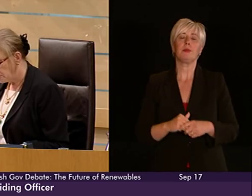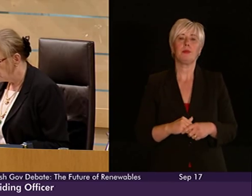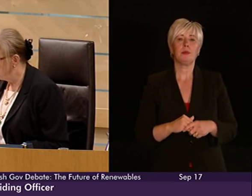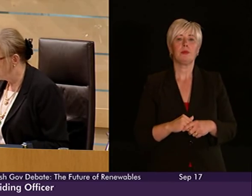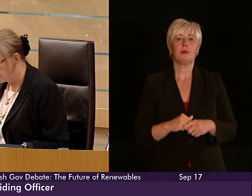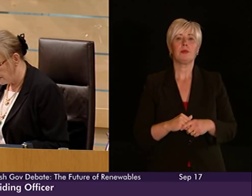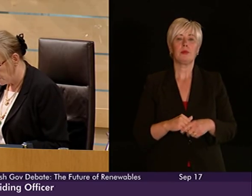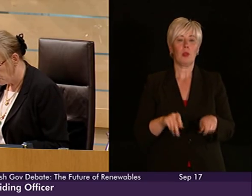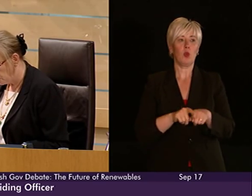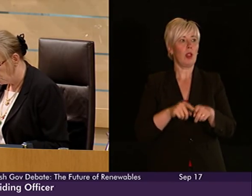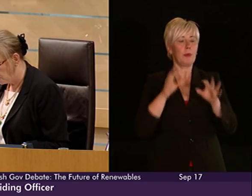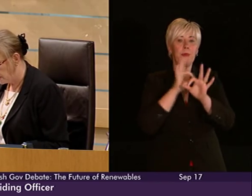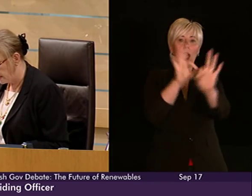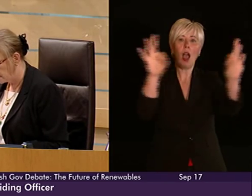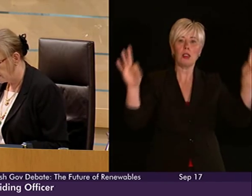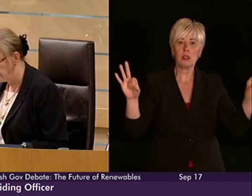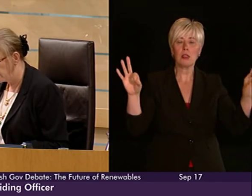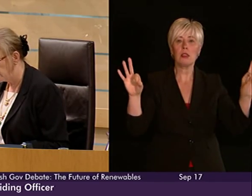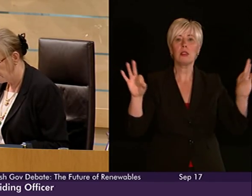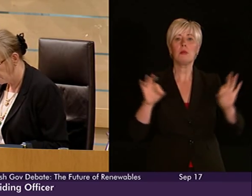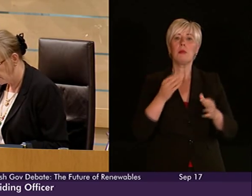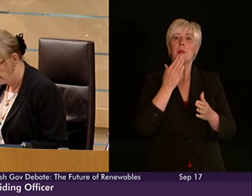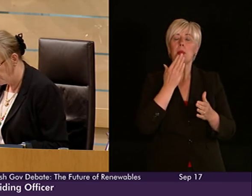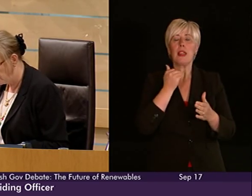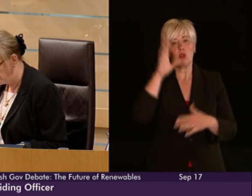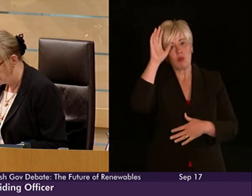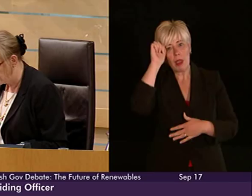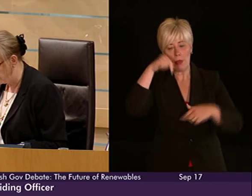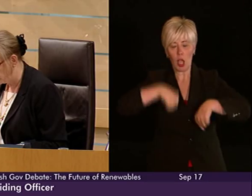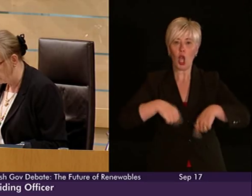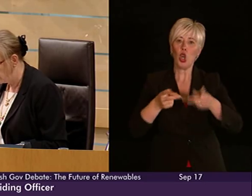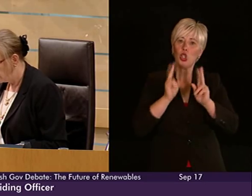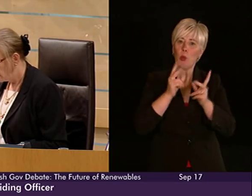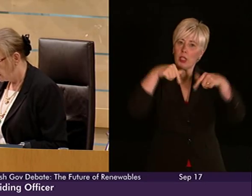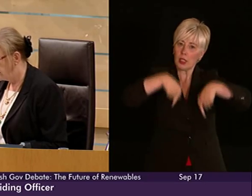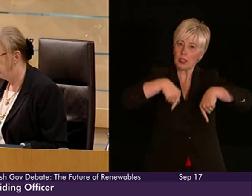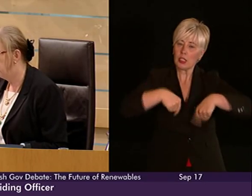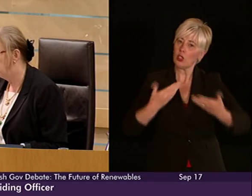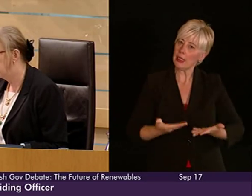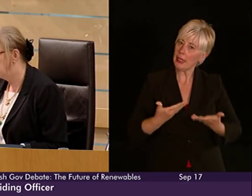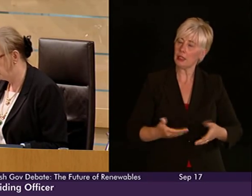I ask members to note that we have interpreters in the chamber this afternoon. Therefore it